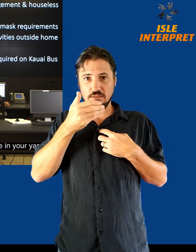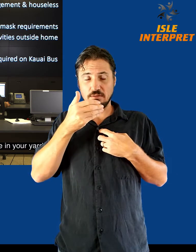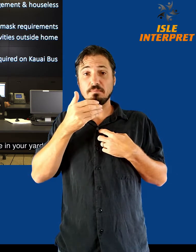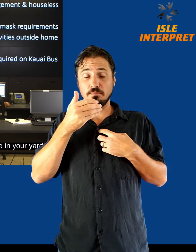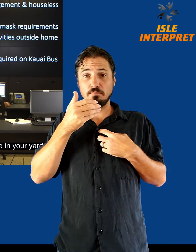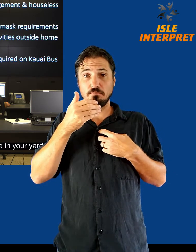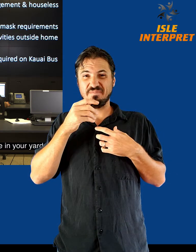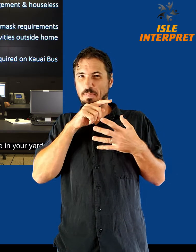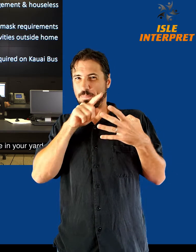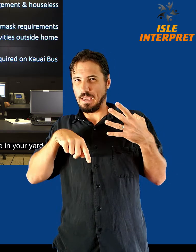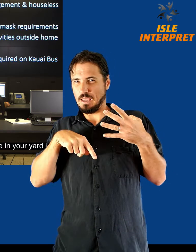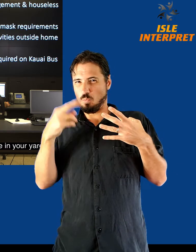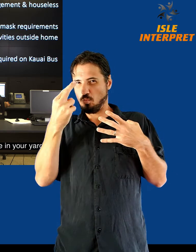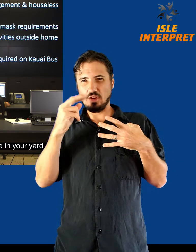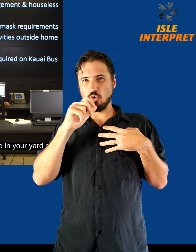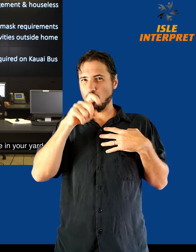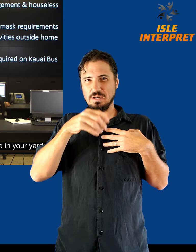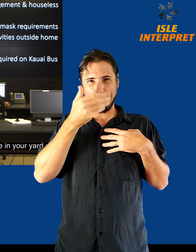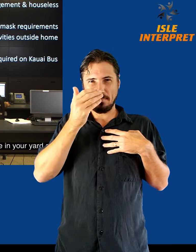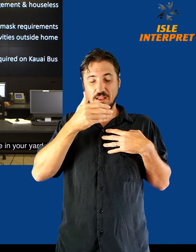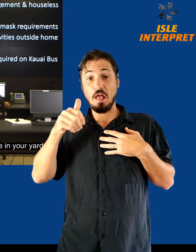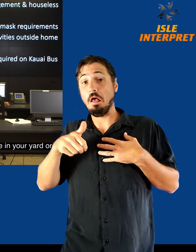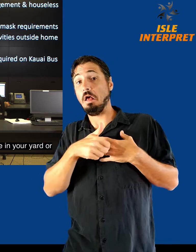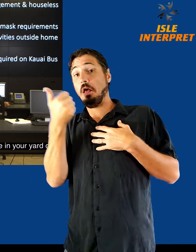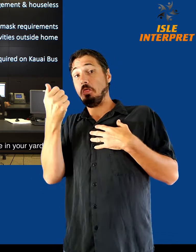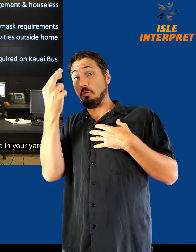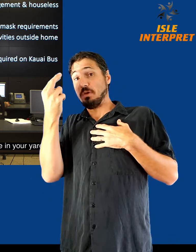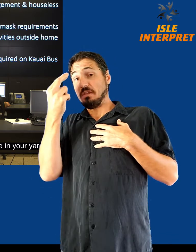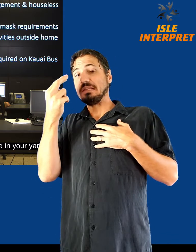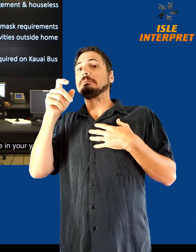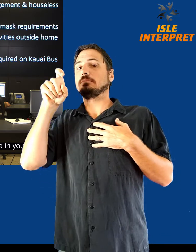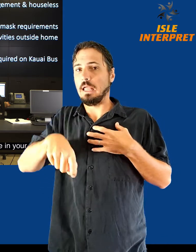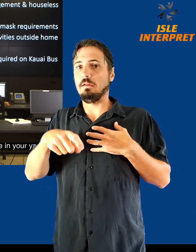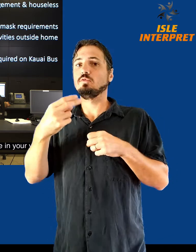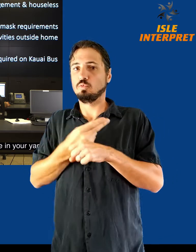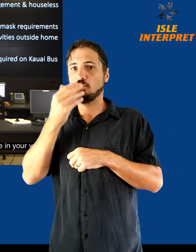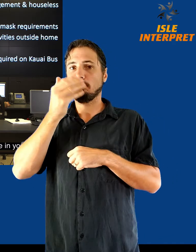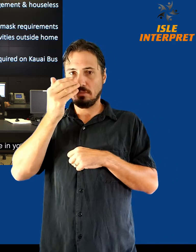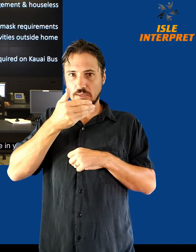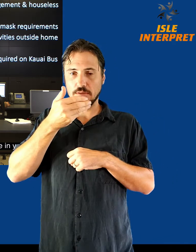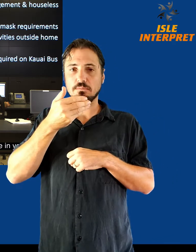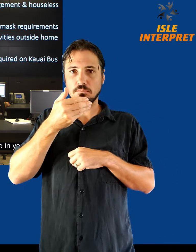If you live in a single family residence, you do not need to wear a mask while in your yard or otherwise on your property.